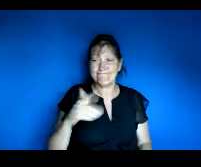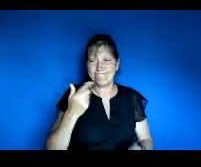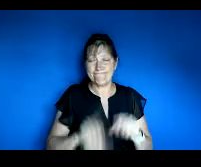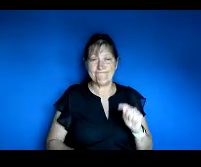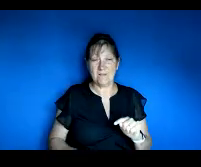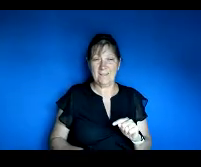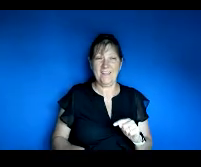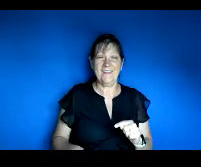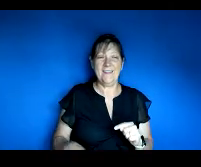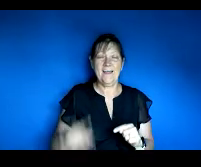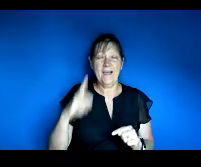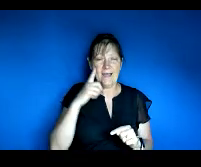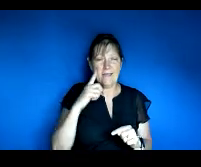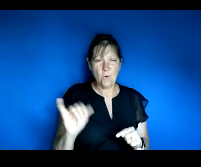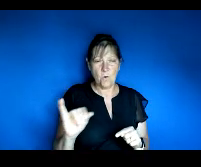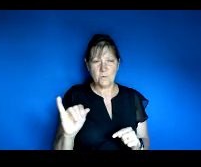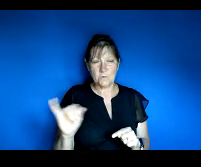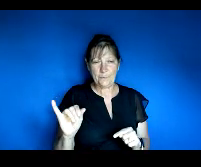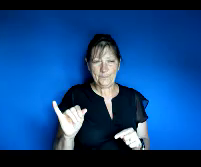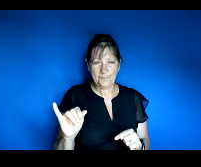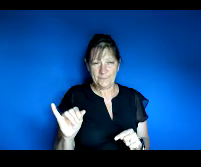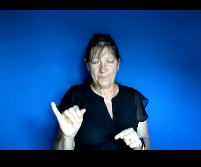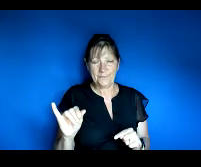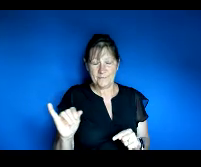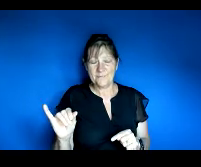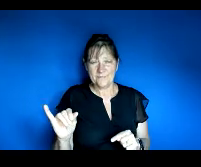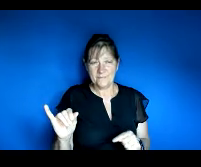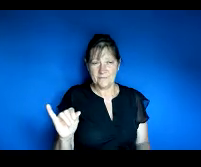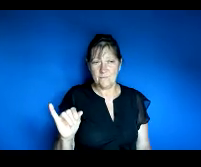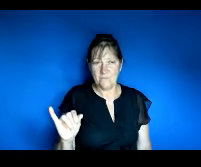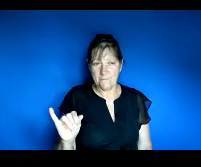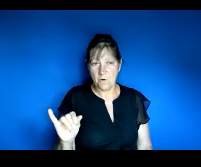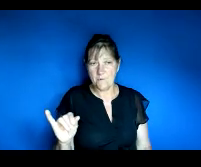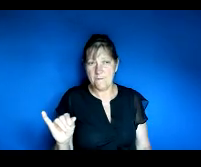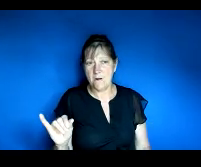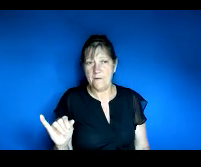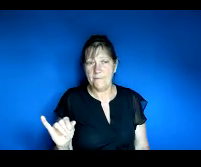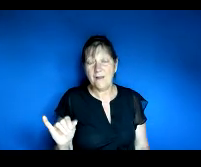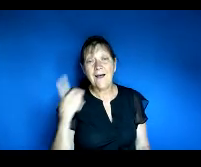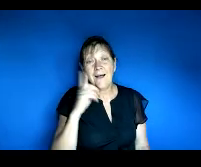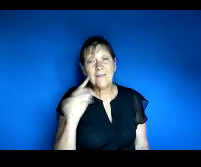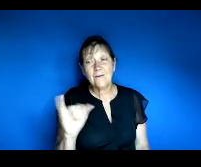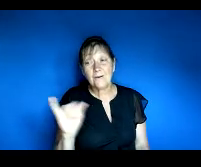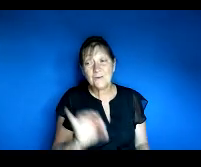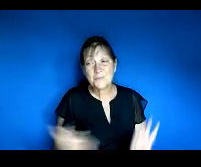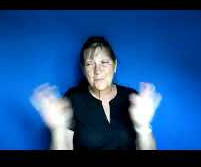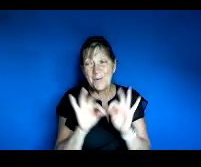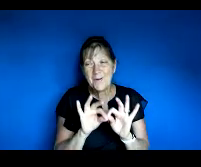And then I think the other thing that's just important is that, you know, a lot of students come in,